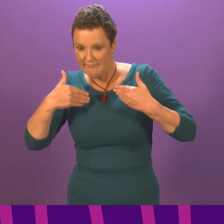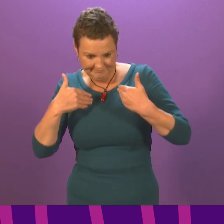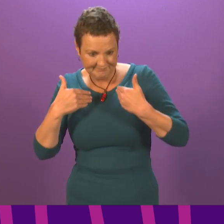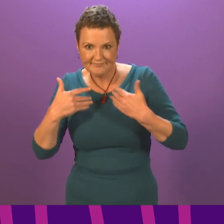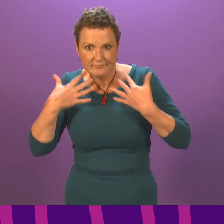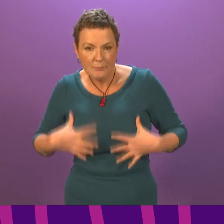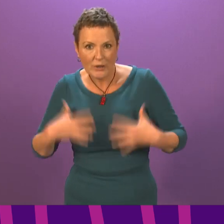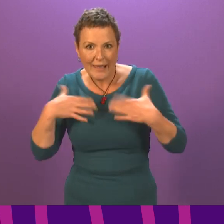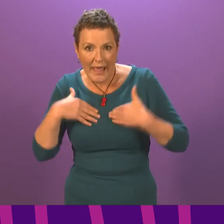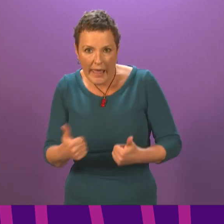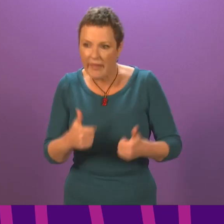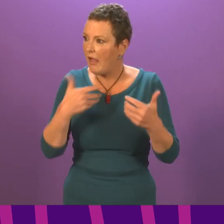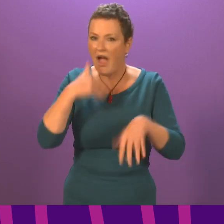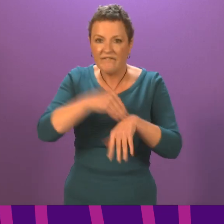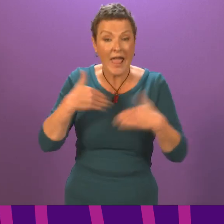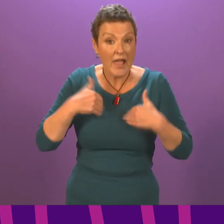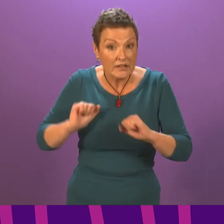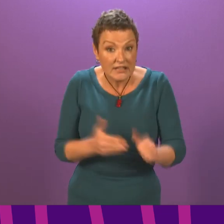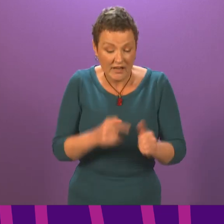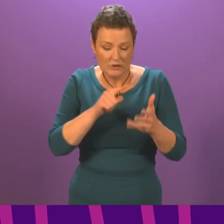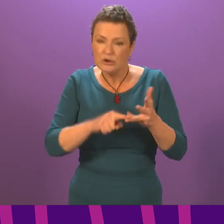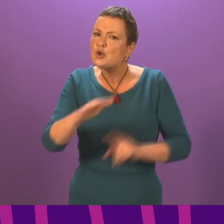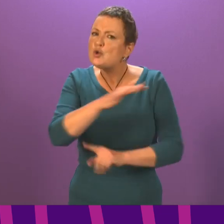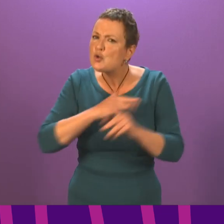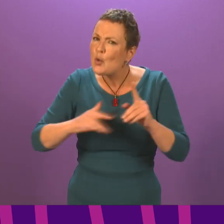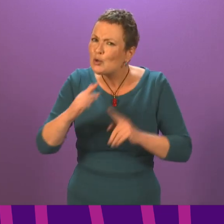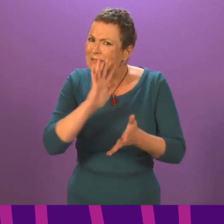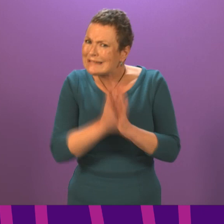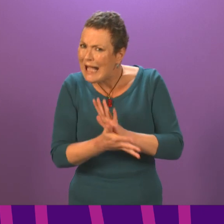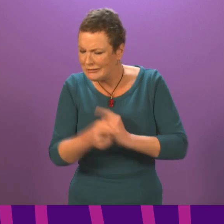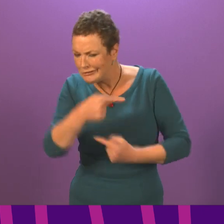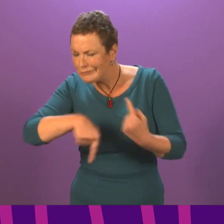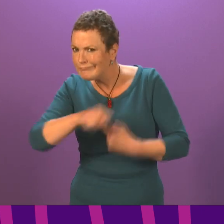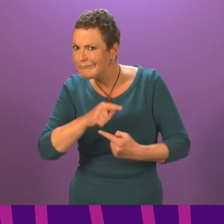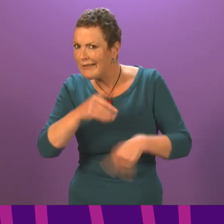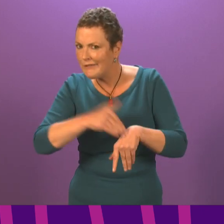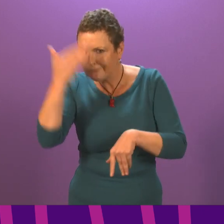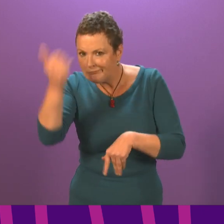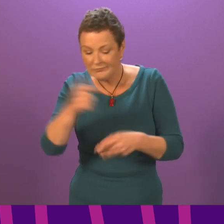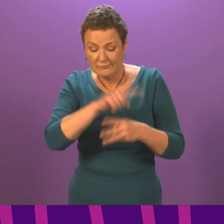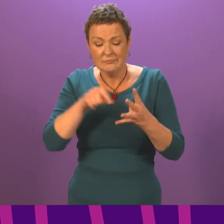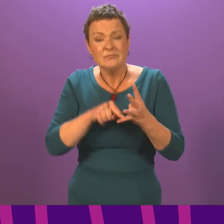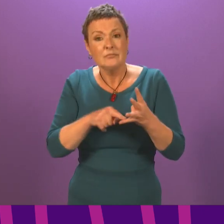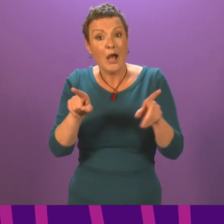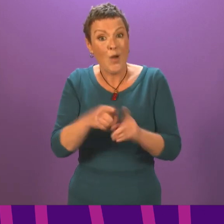on our health service; the social harms that are caused by restrictions; and the economic damage to people’s livelihoods that is caused by the virus and our measures to suppress